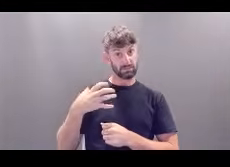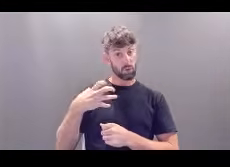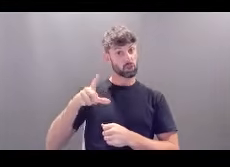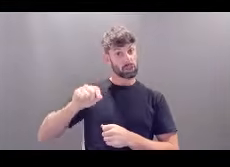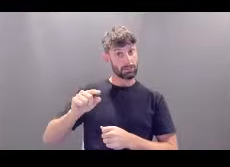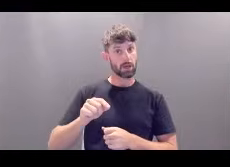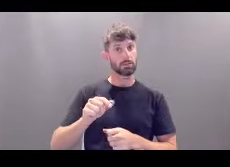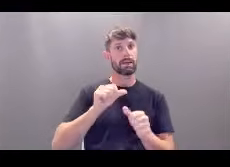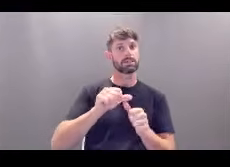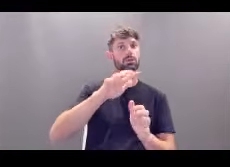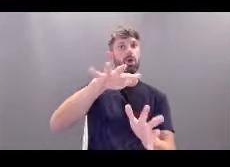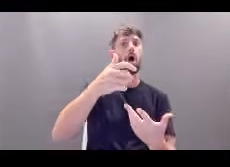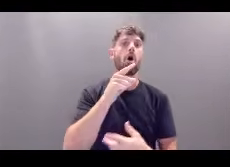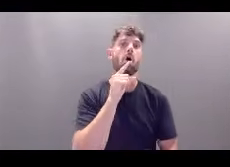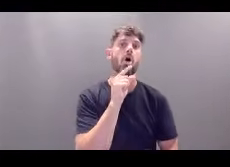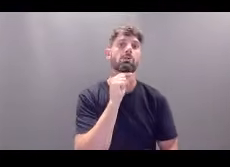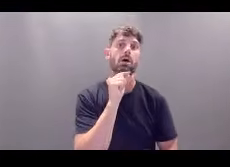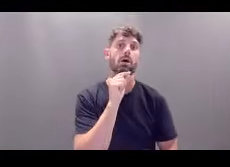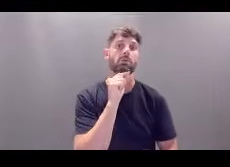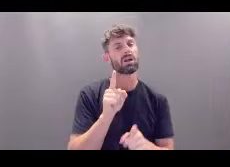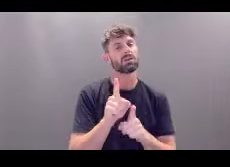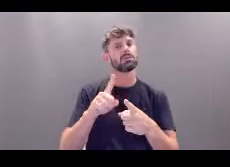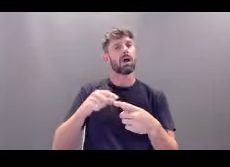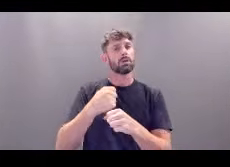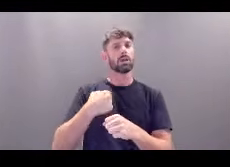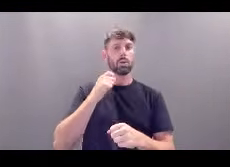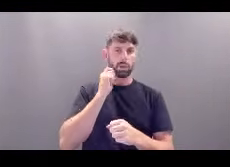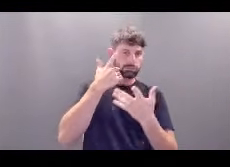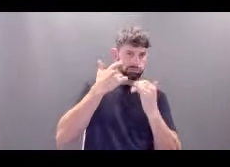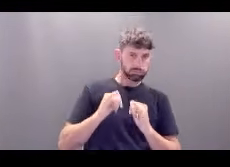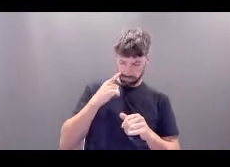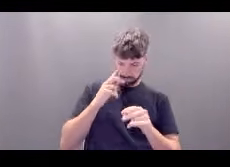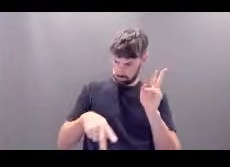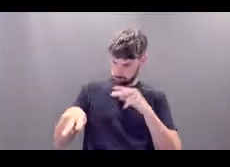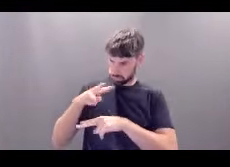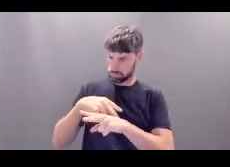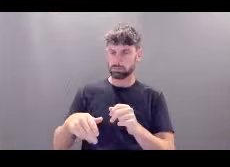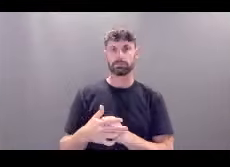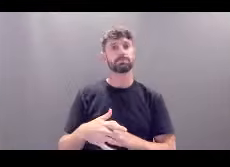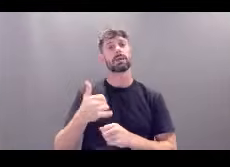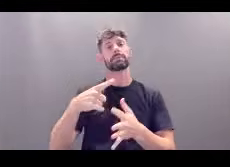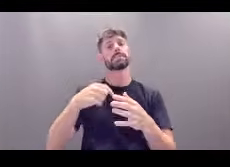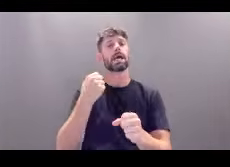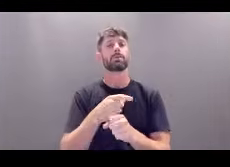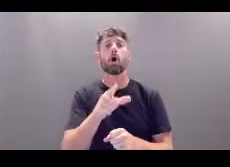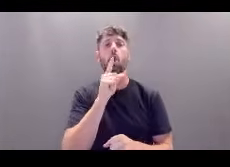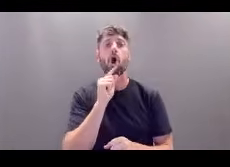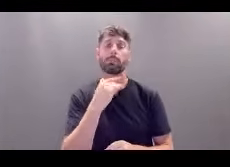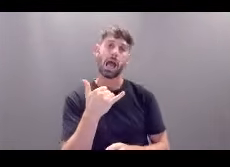for the time the AT is needed. And this may be because the participant only needs it for a short time.